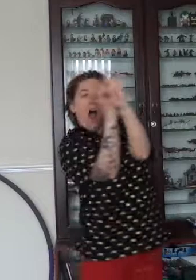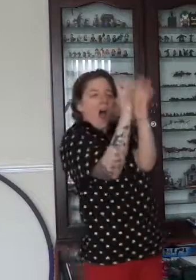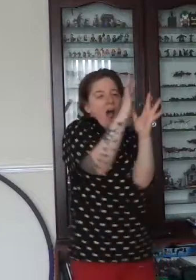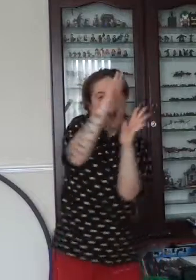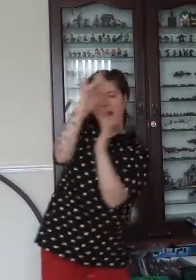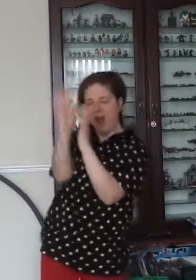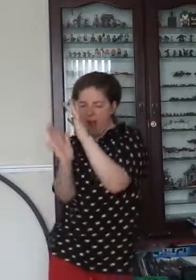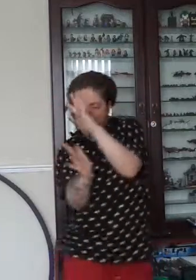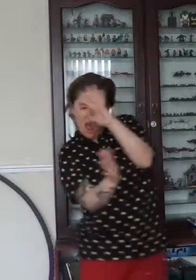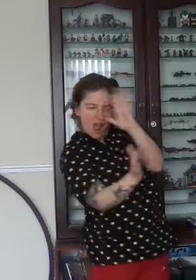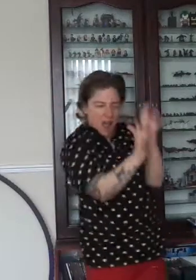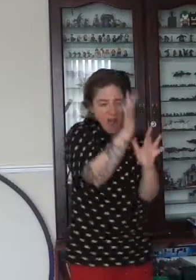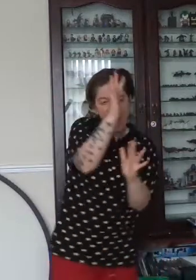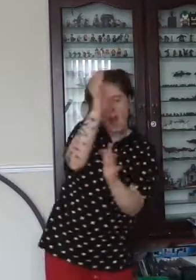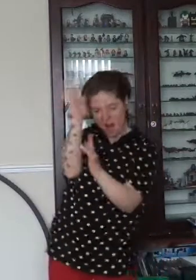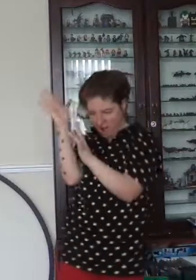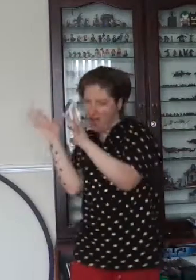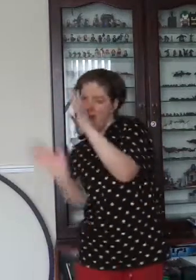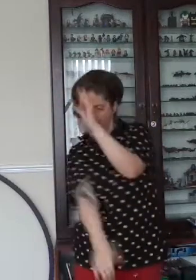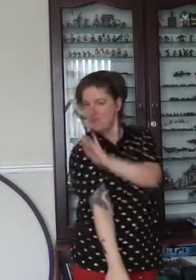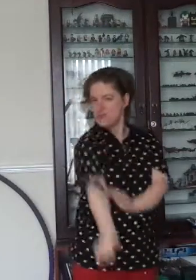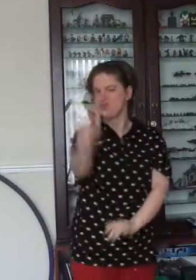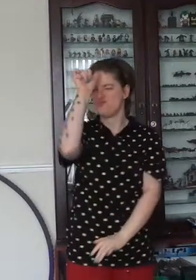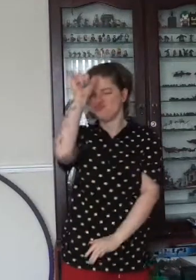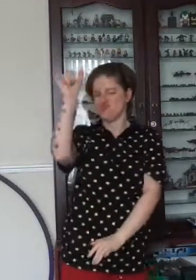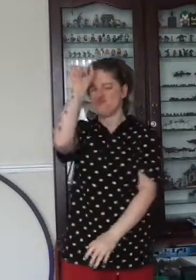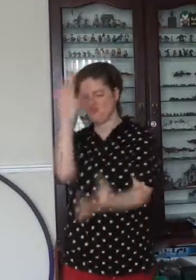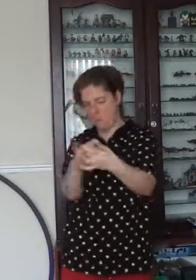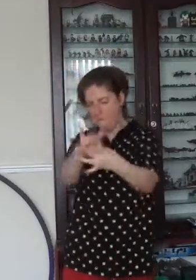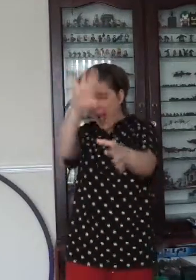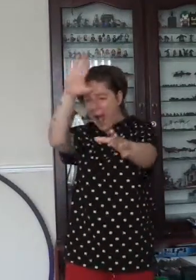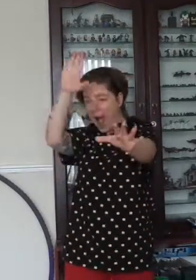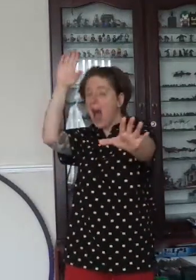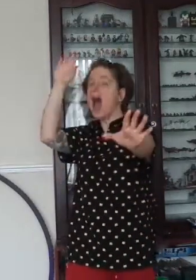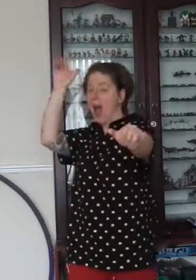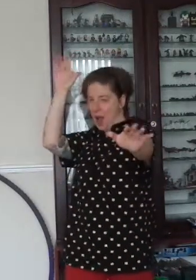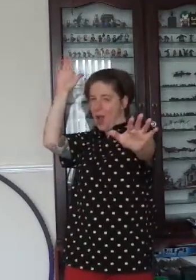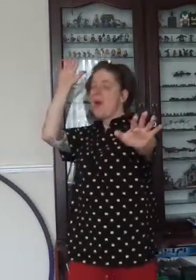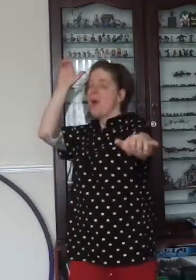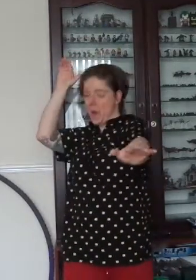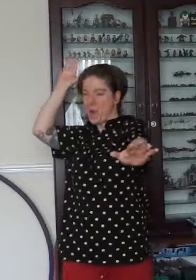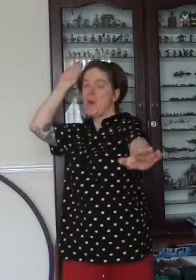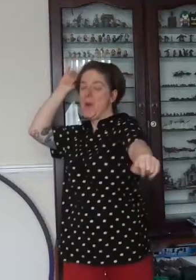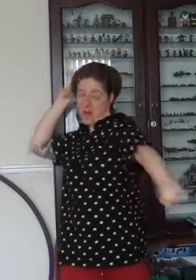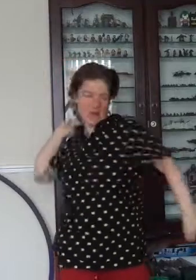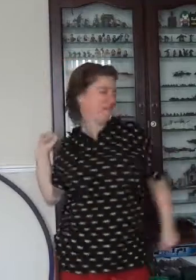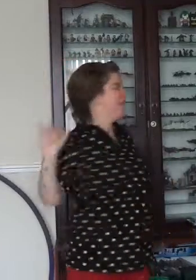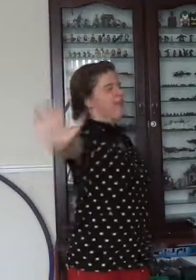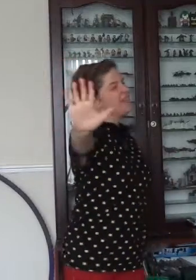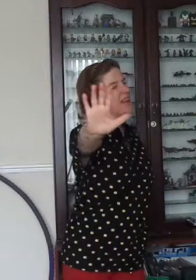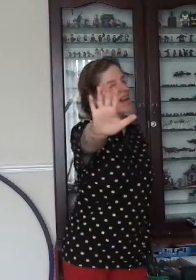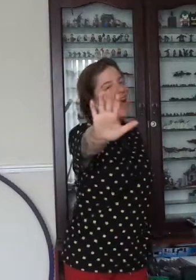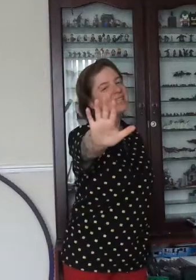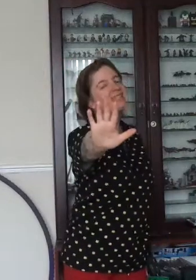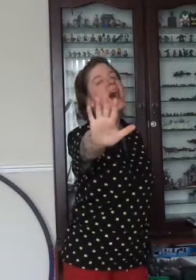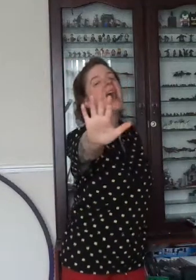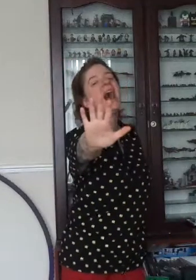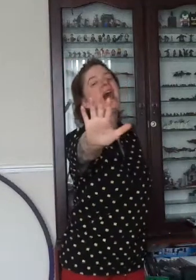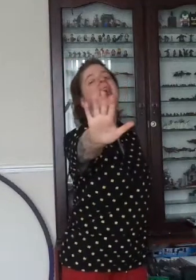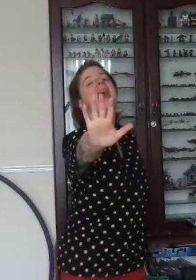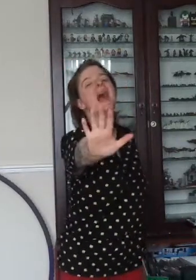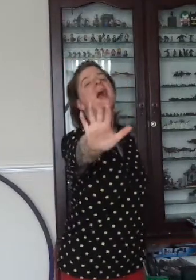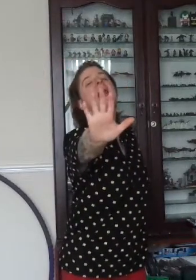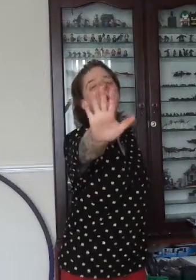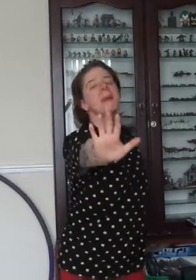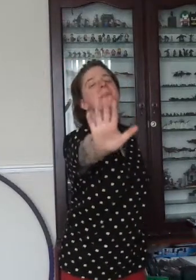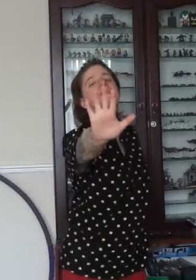When it fell, something died 'Cause I knew that that was the last time, the last time!